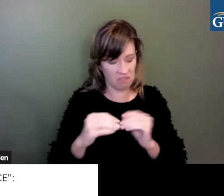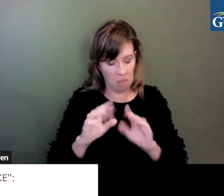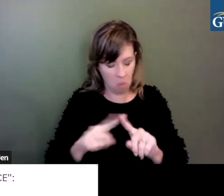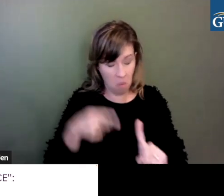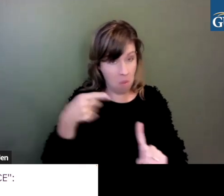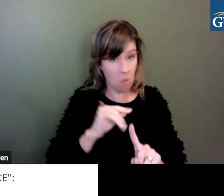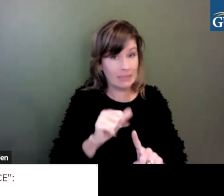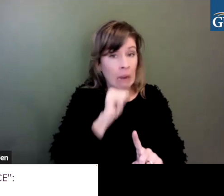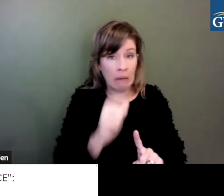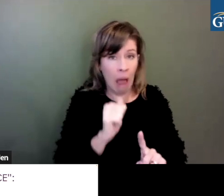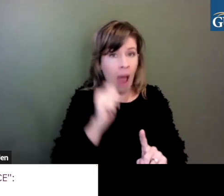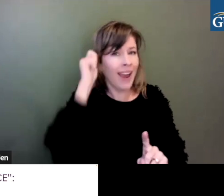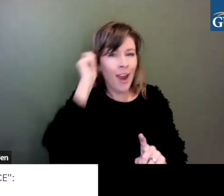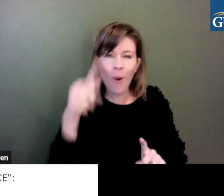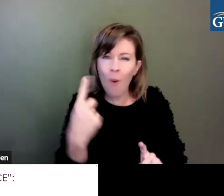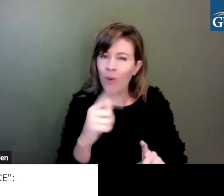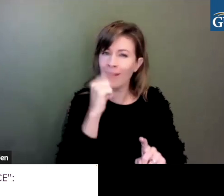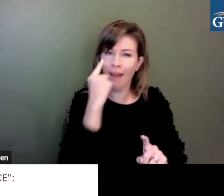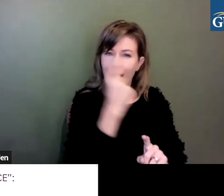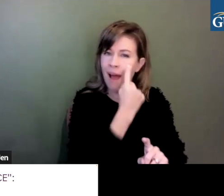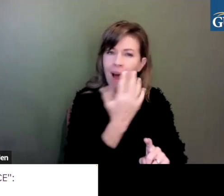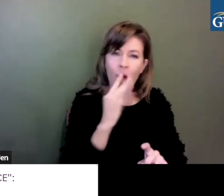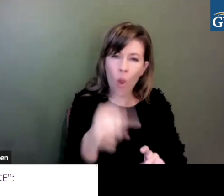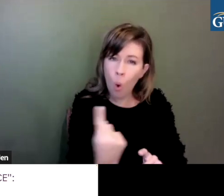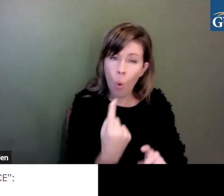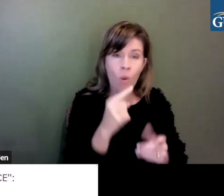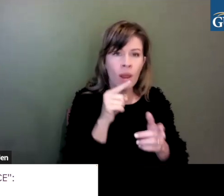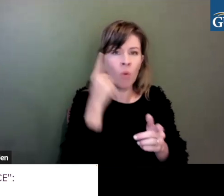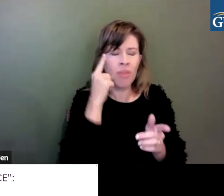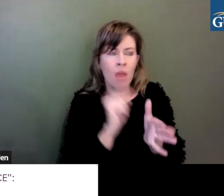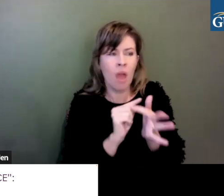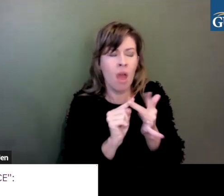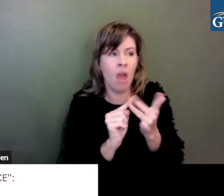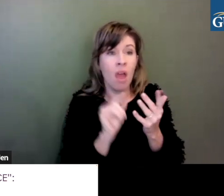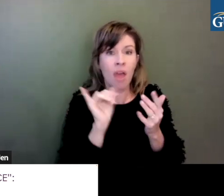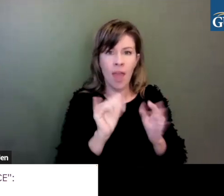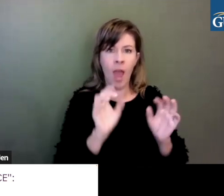eye color. None of these things can neatly define one